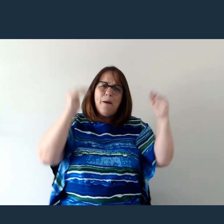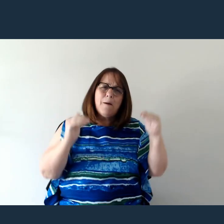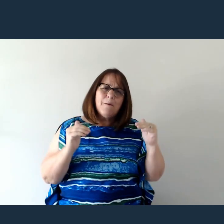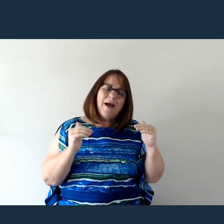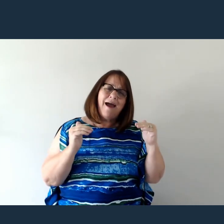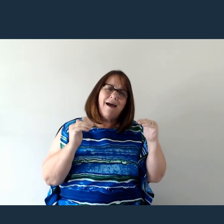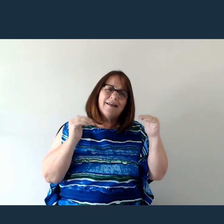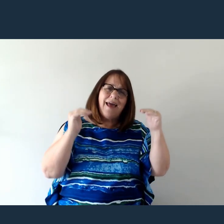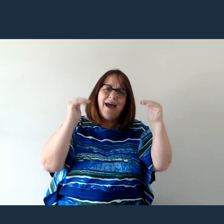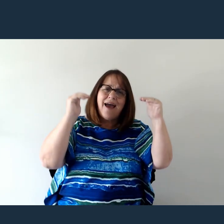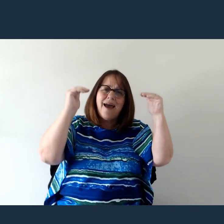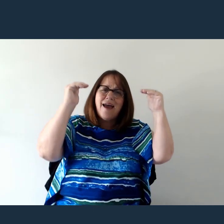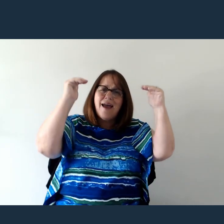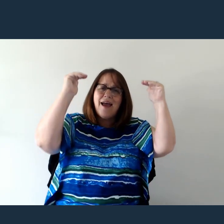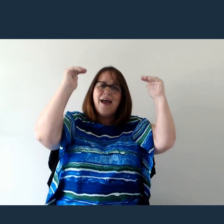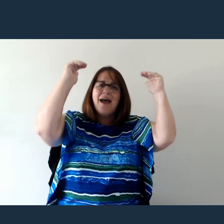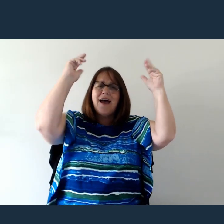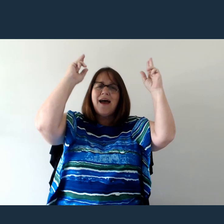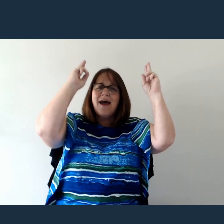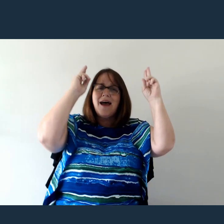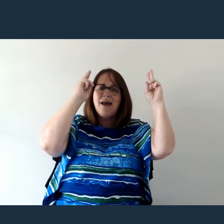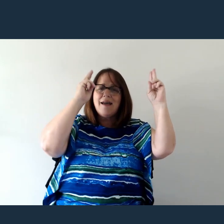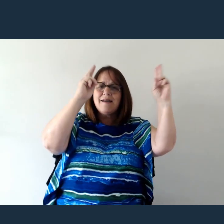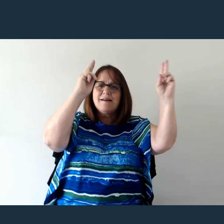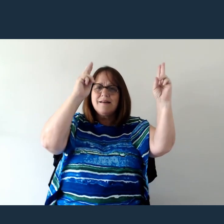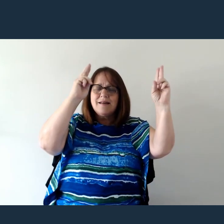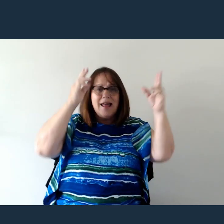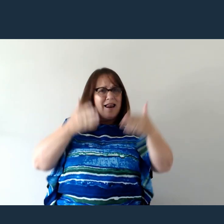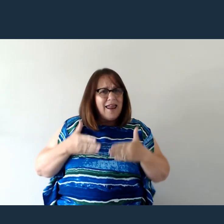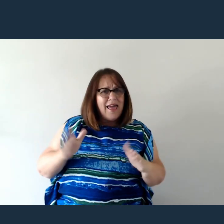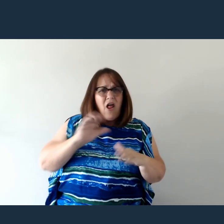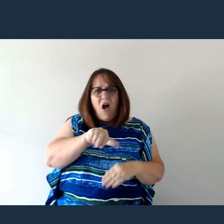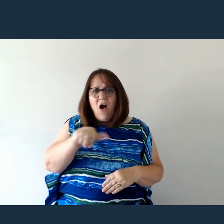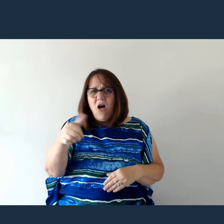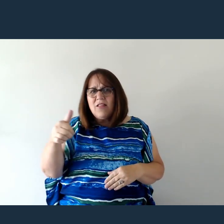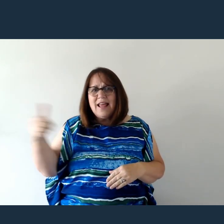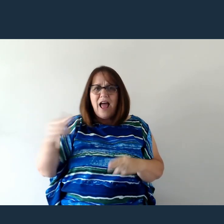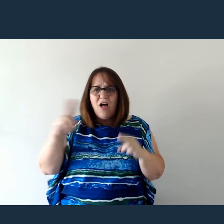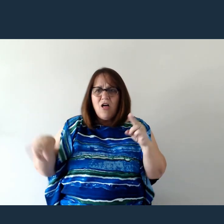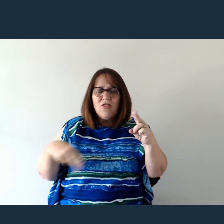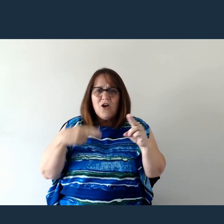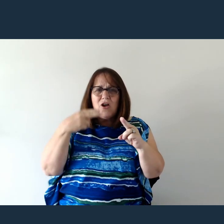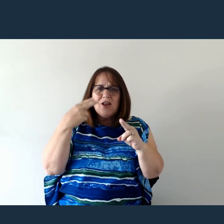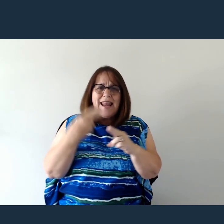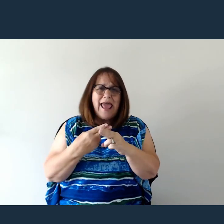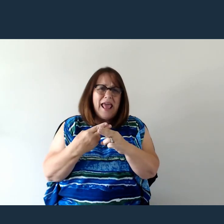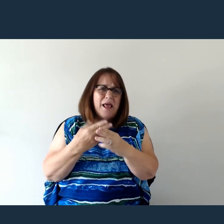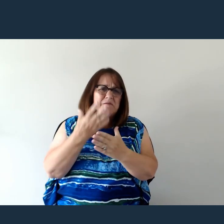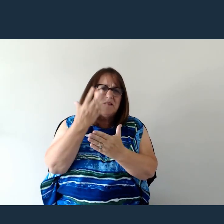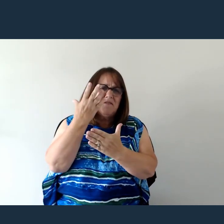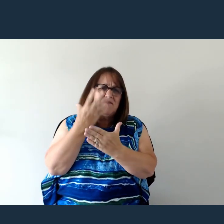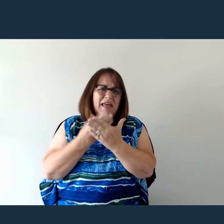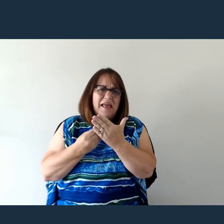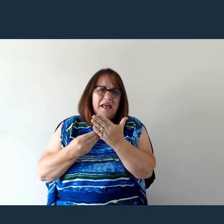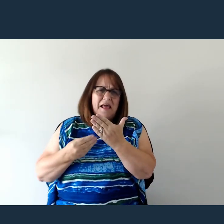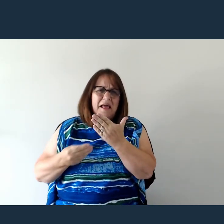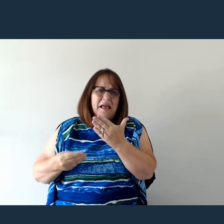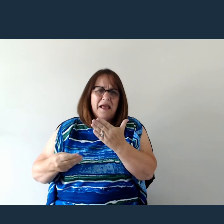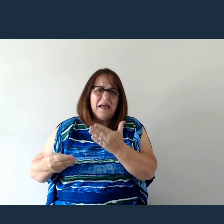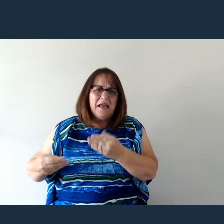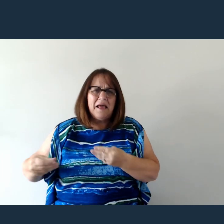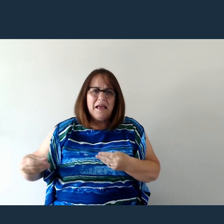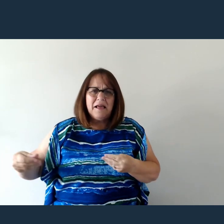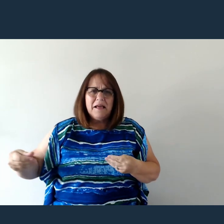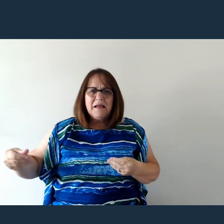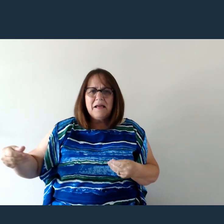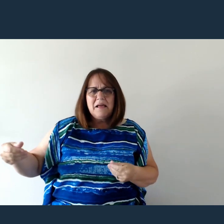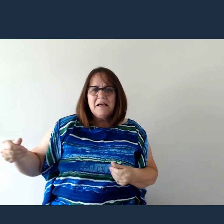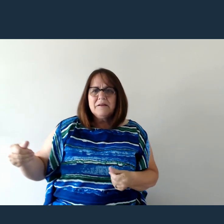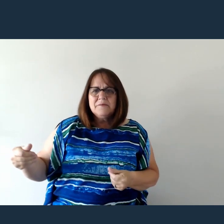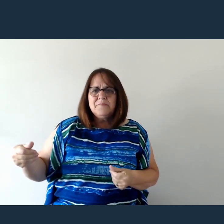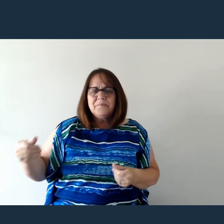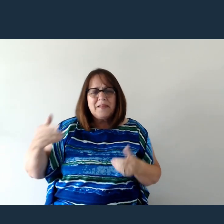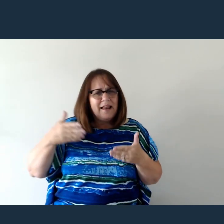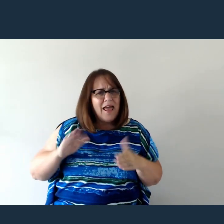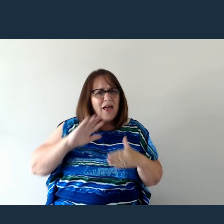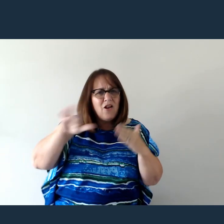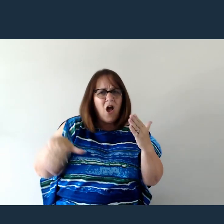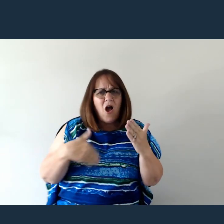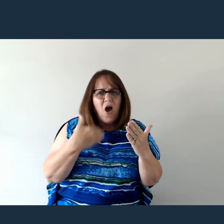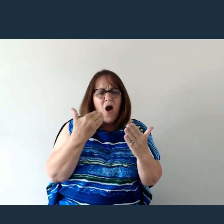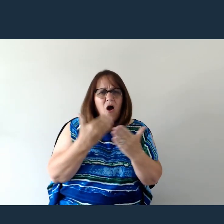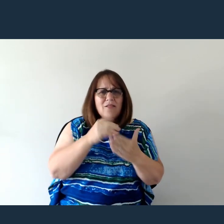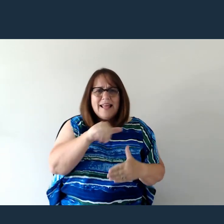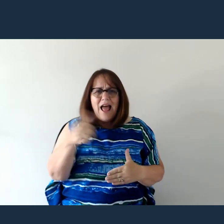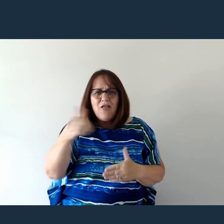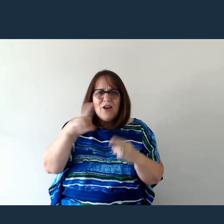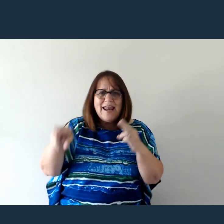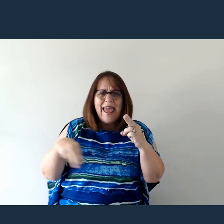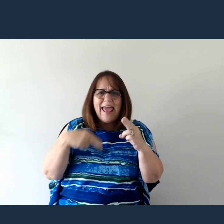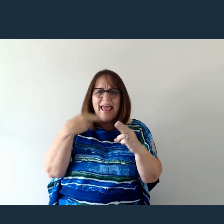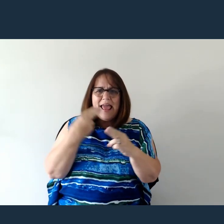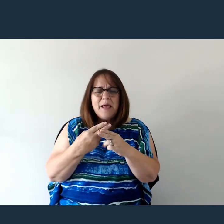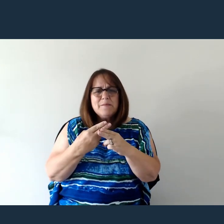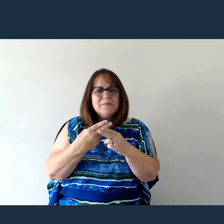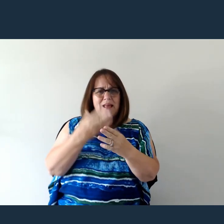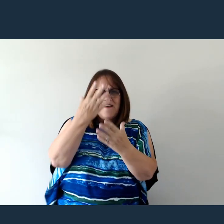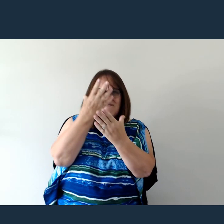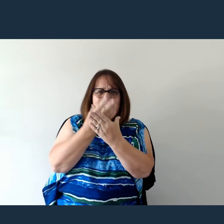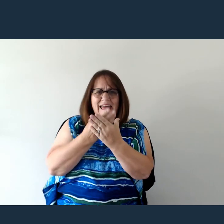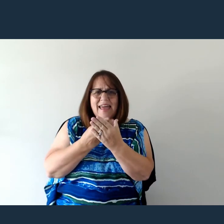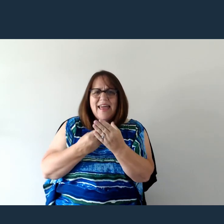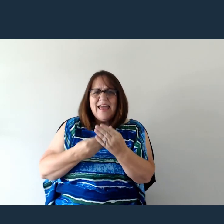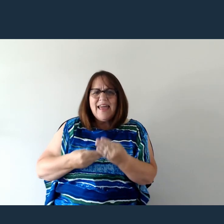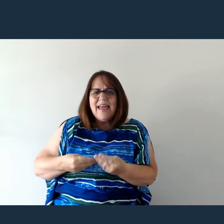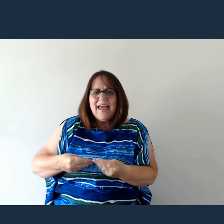Let all the other names fade away Let all the other names fade away